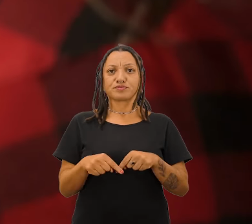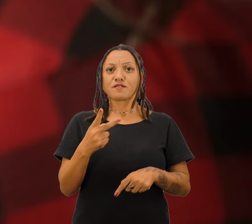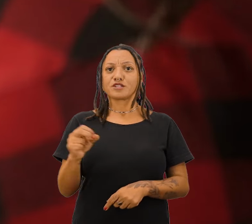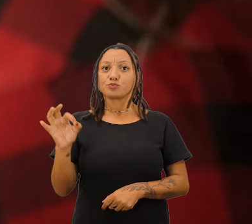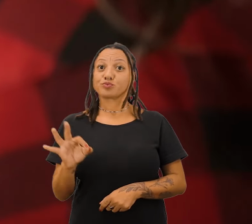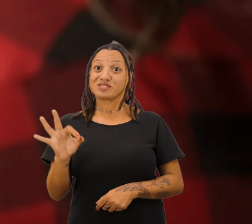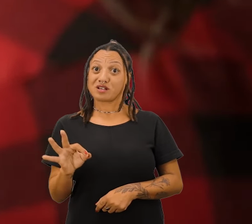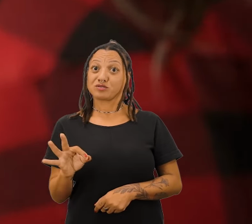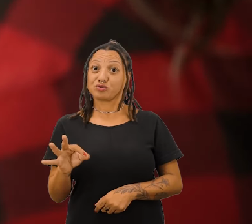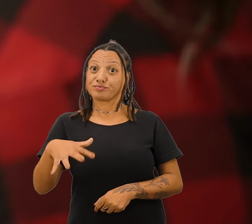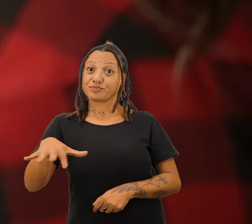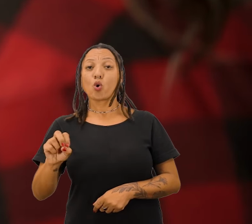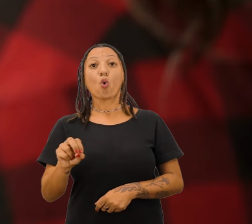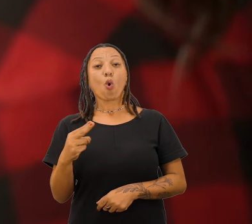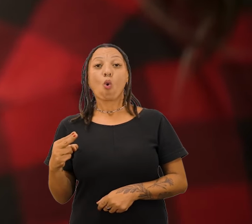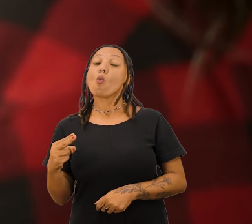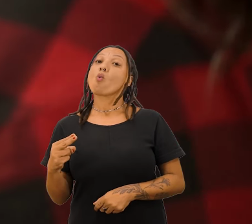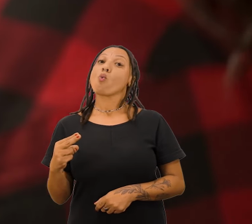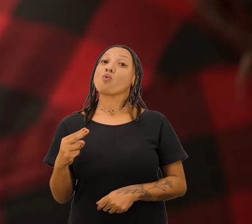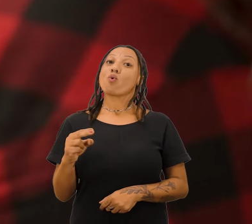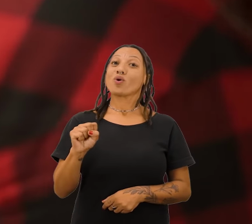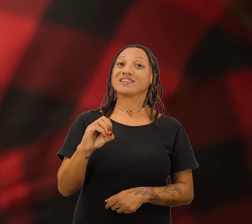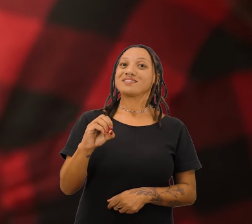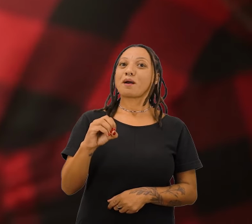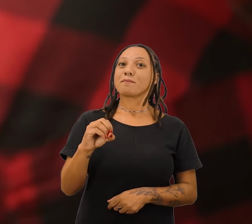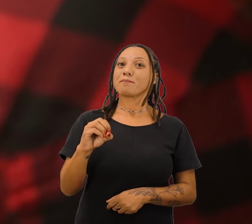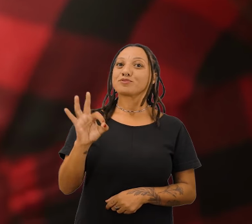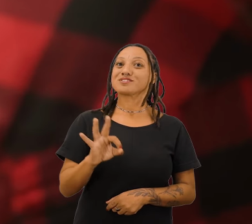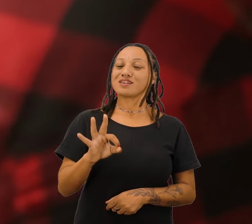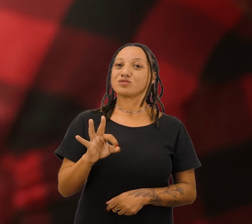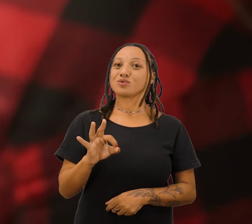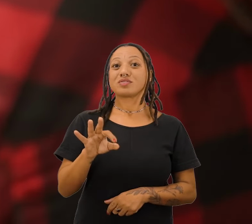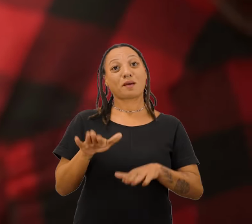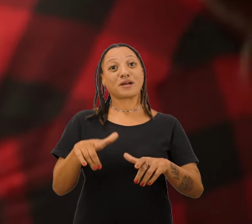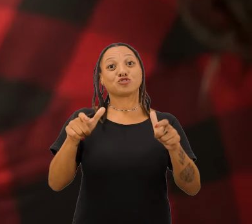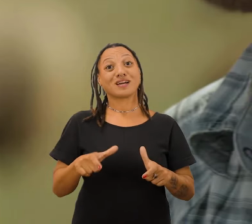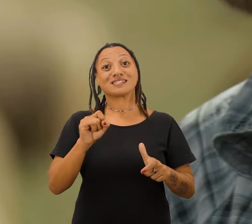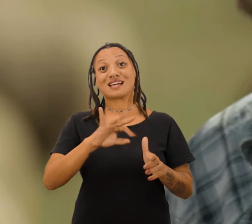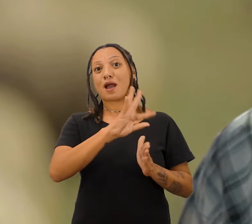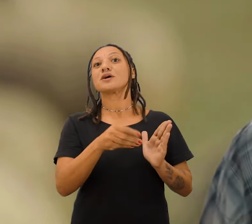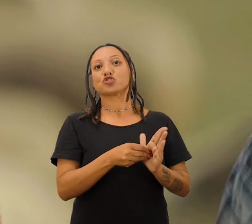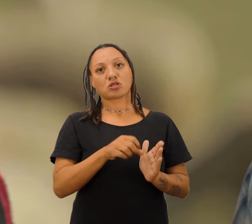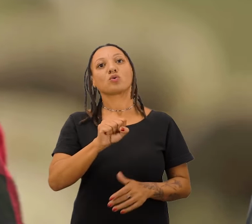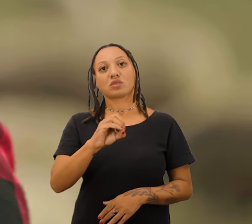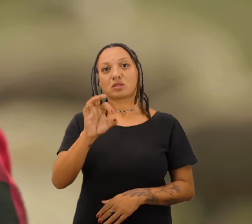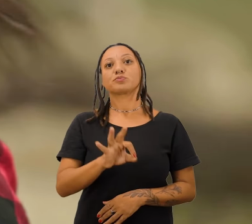This reserve can reach 20% of the farm area or up to 80% in areas of the Amazon region.